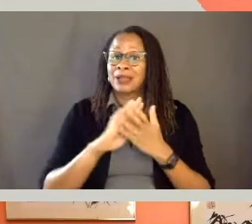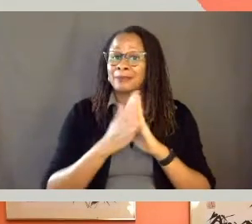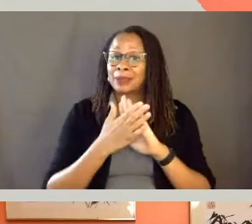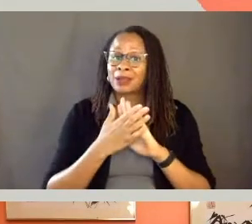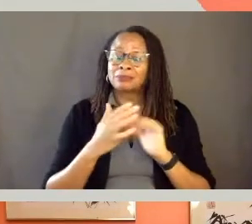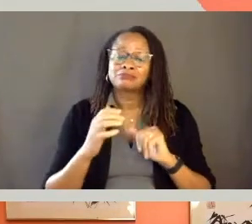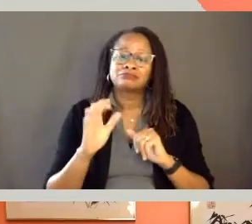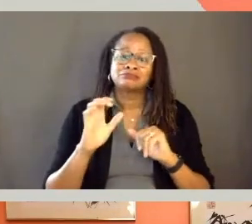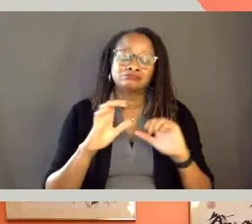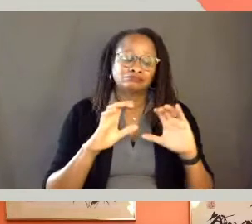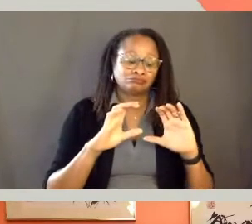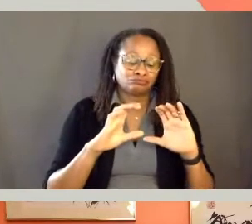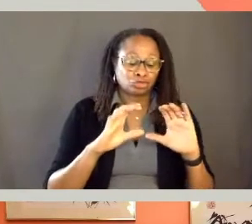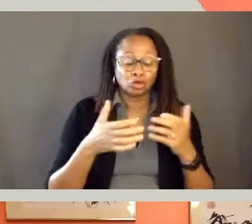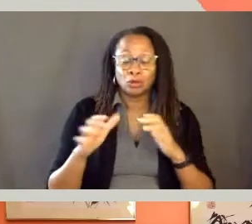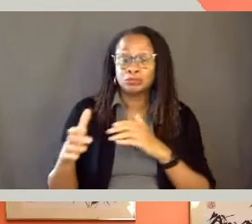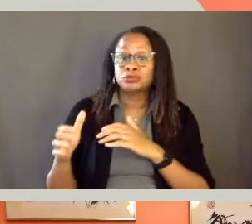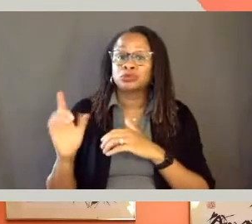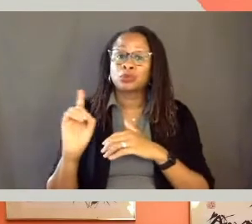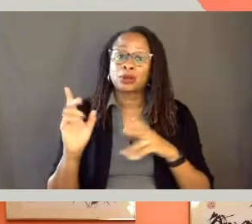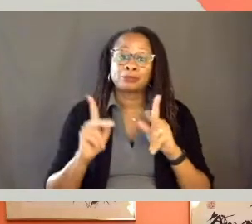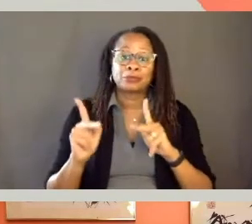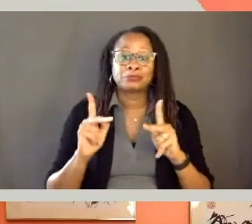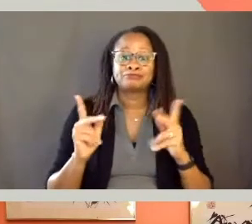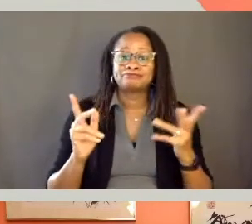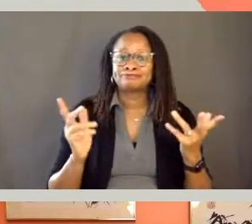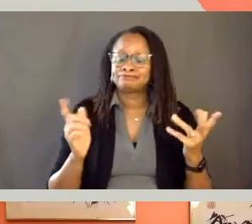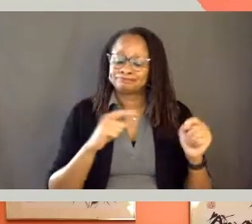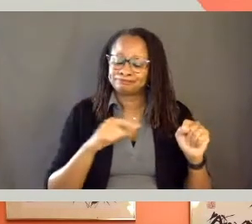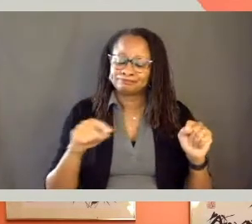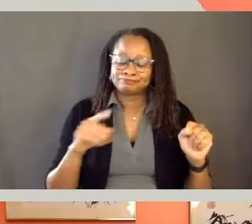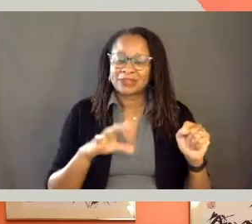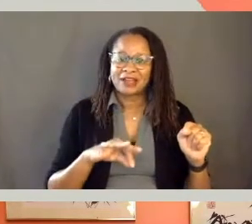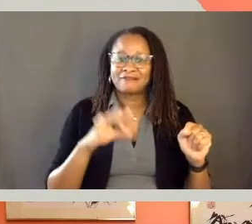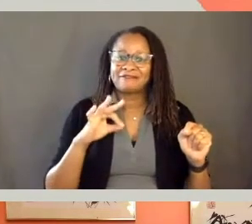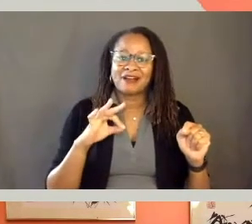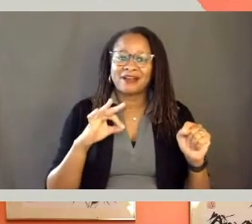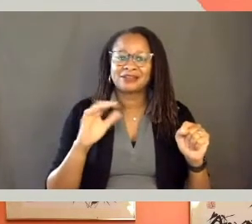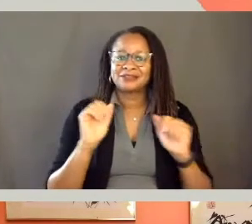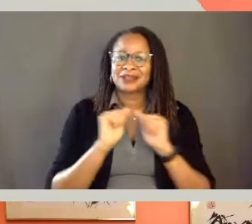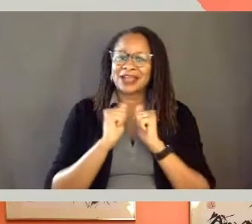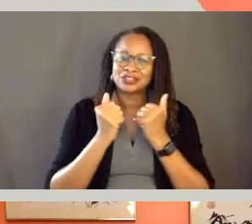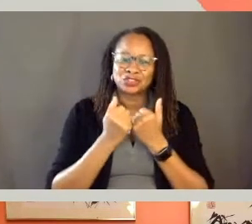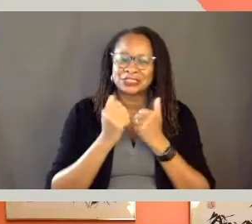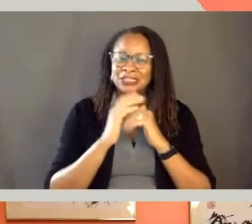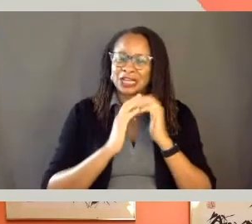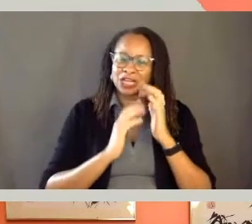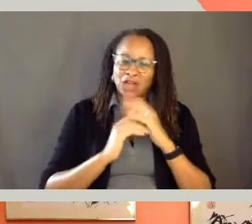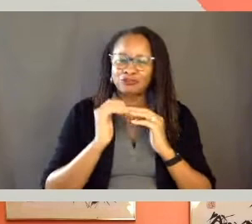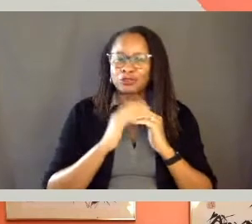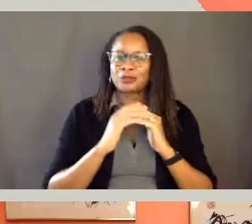groups where people find agency and find comfort and community.